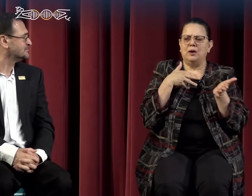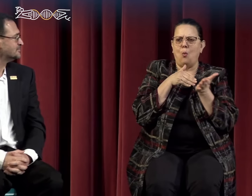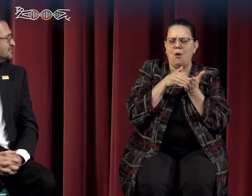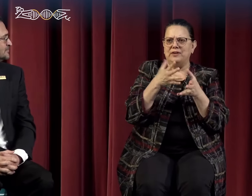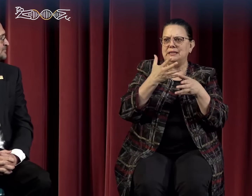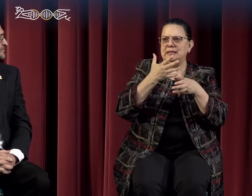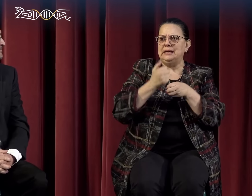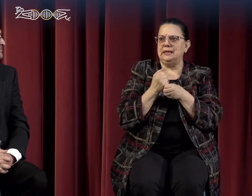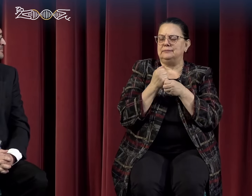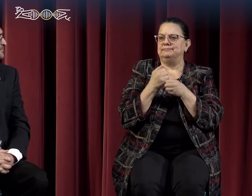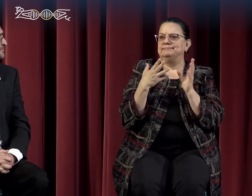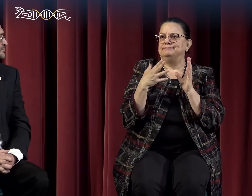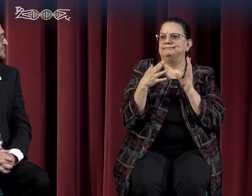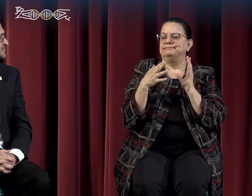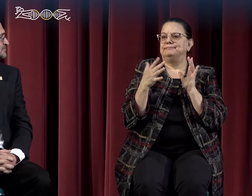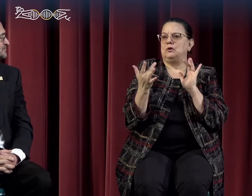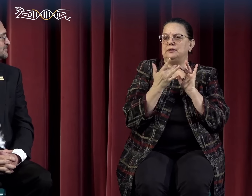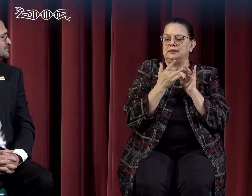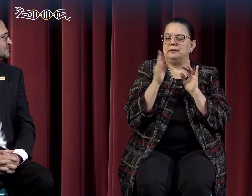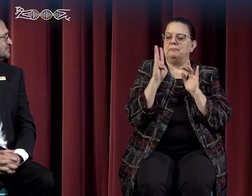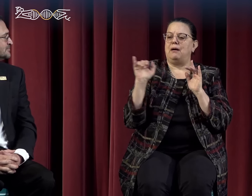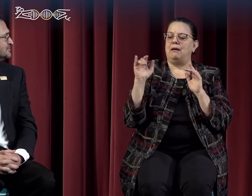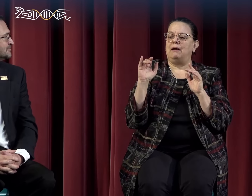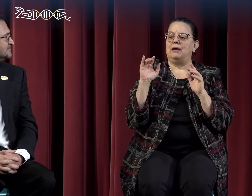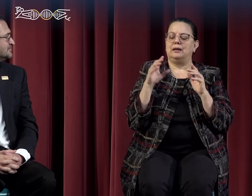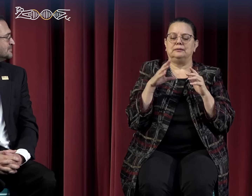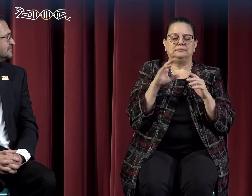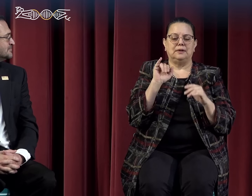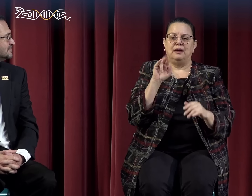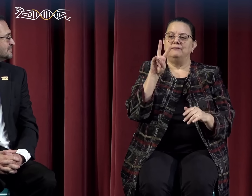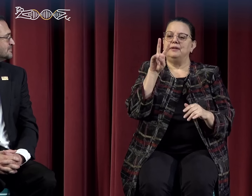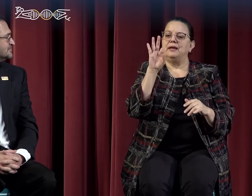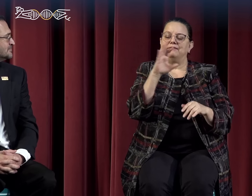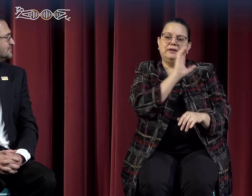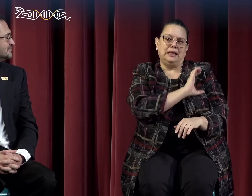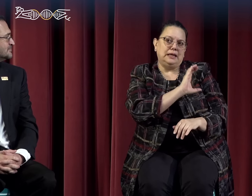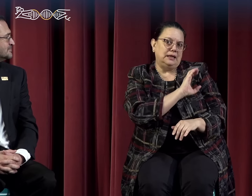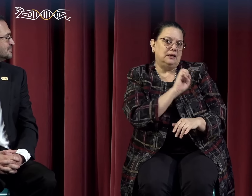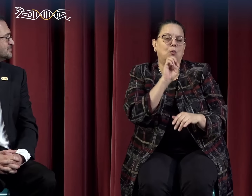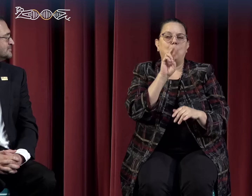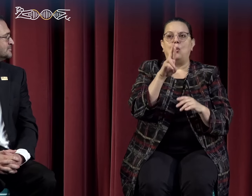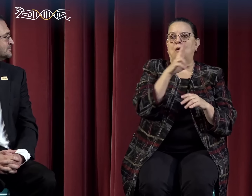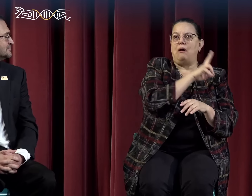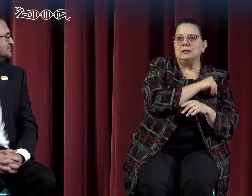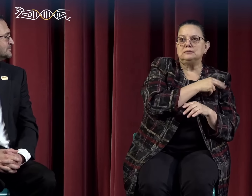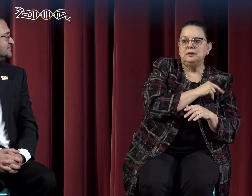If I may add to that as well, I'm often contacted